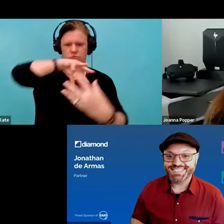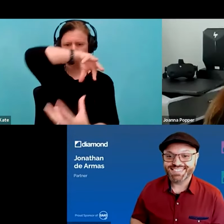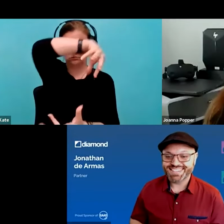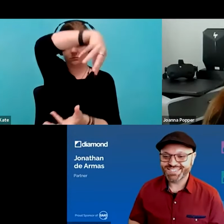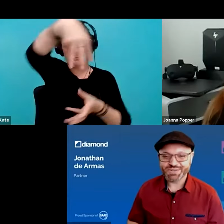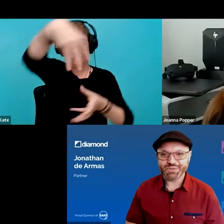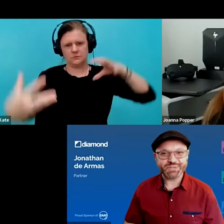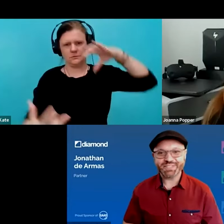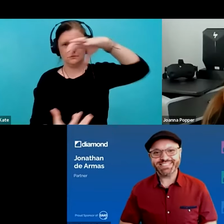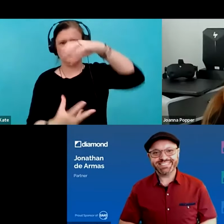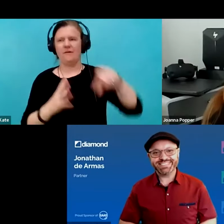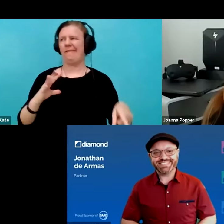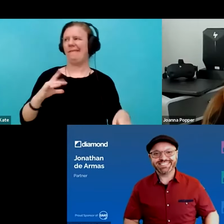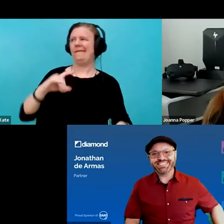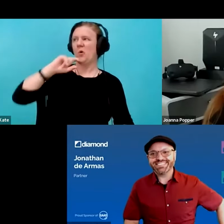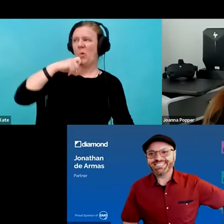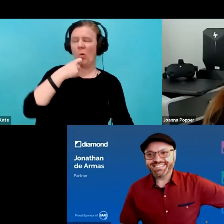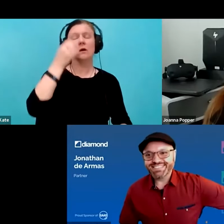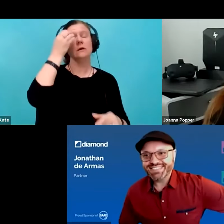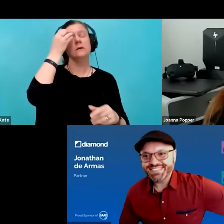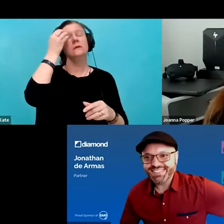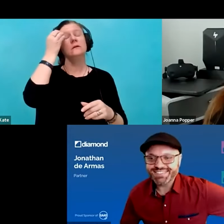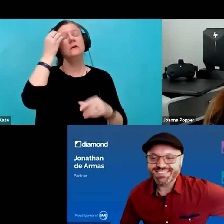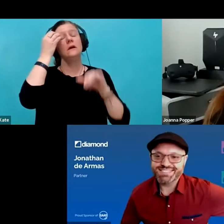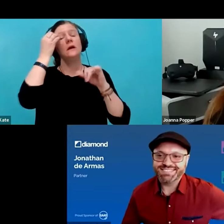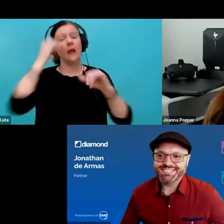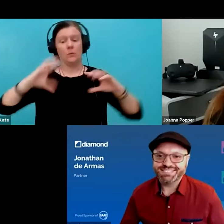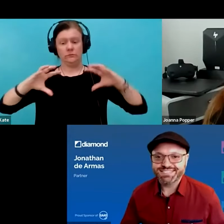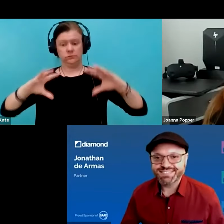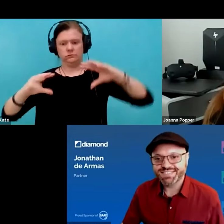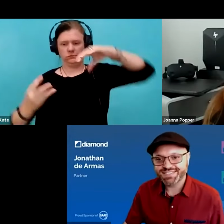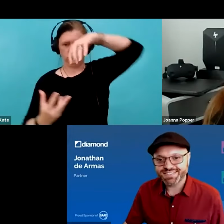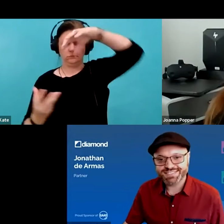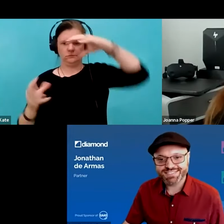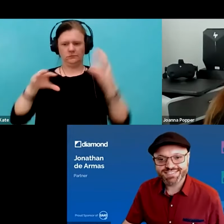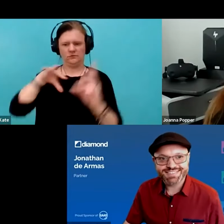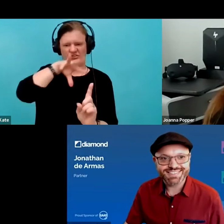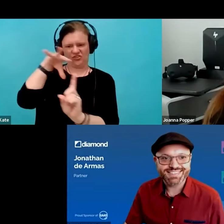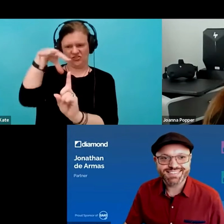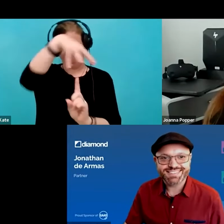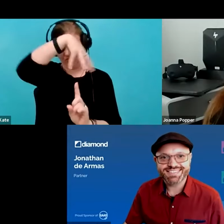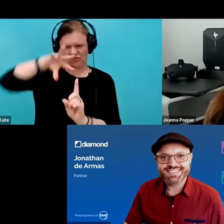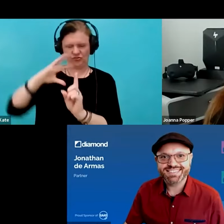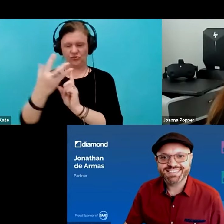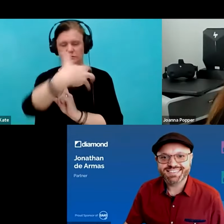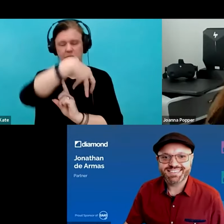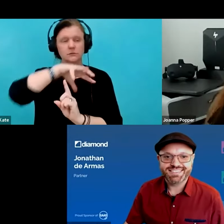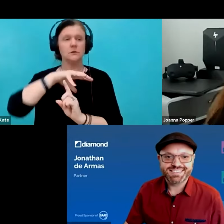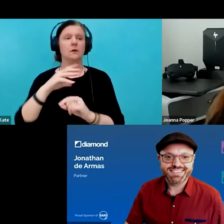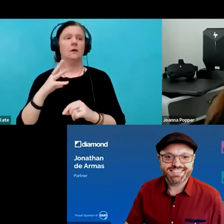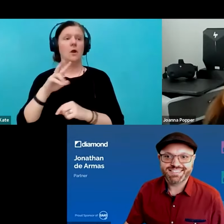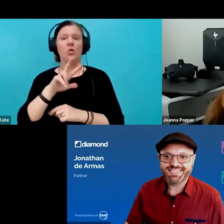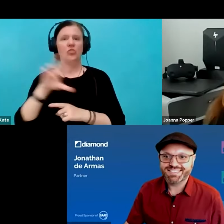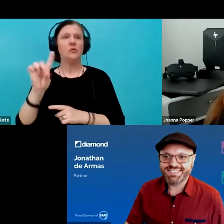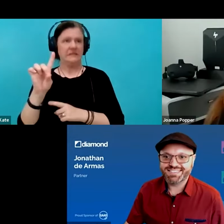Capture and we capture that performance from every possible angle. And what you get on the other side is a 3D asset that